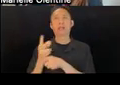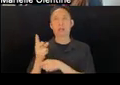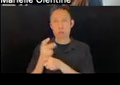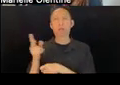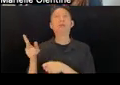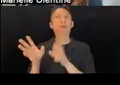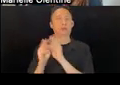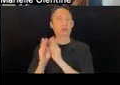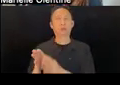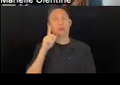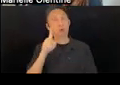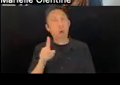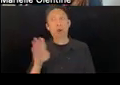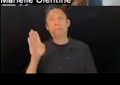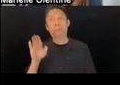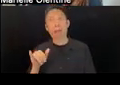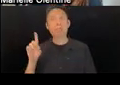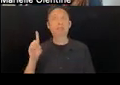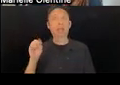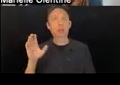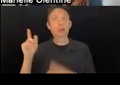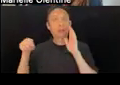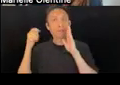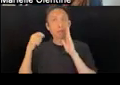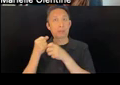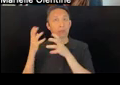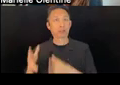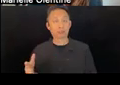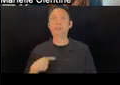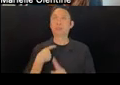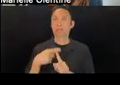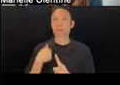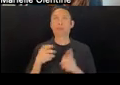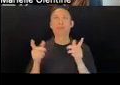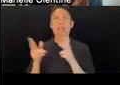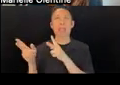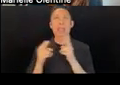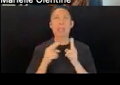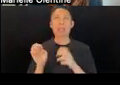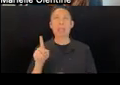Culture affairs. We do have some government support for this program and another reason why government